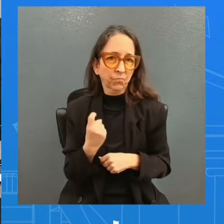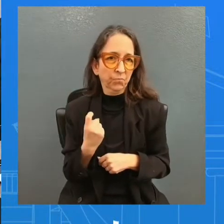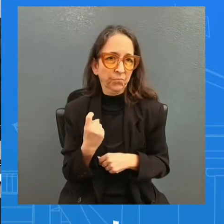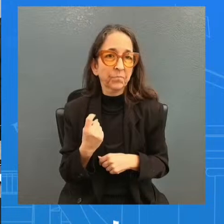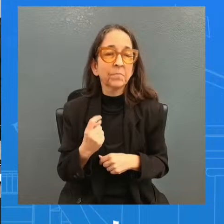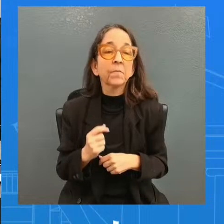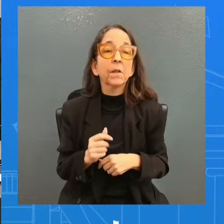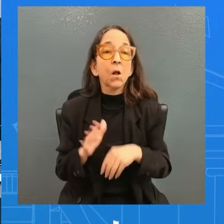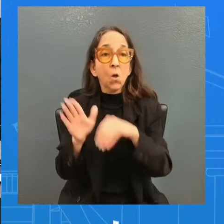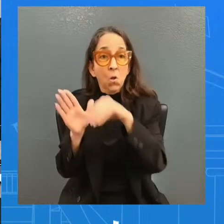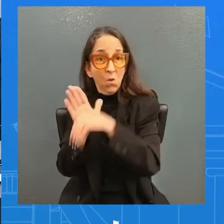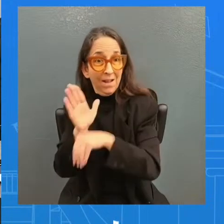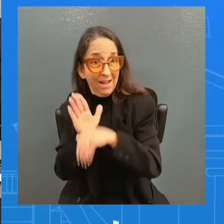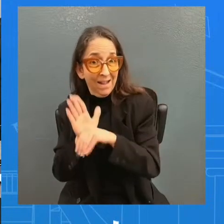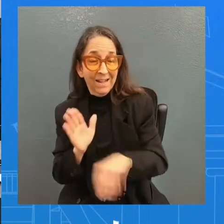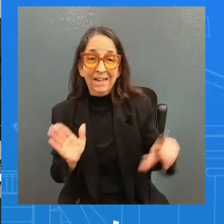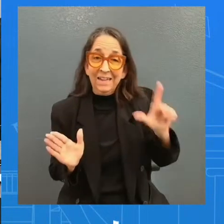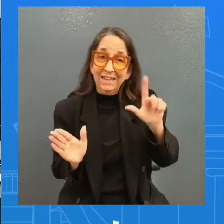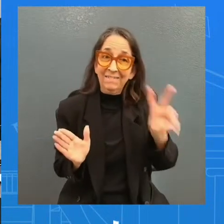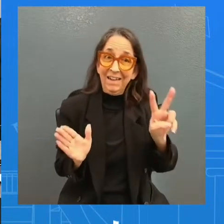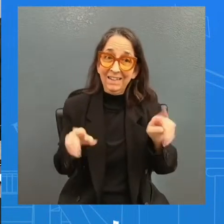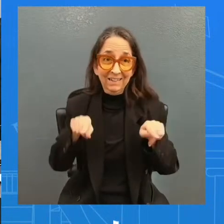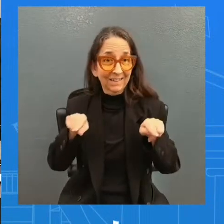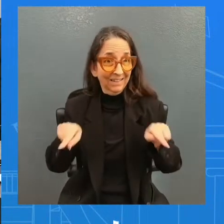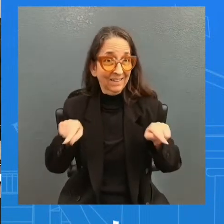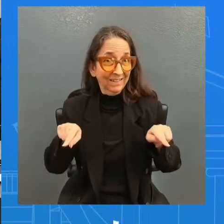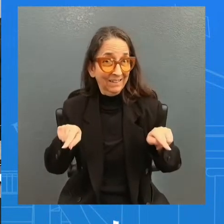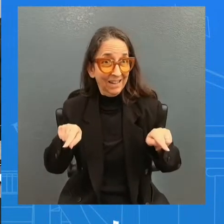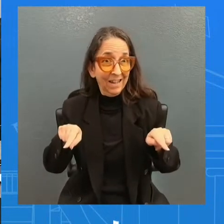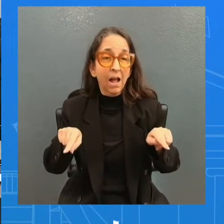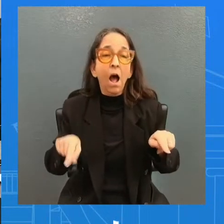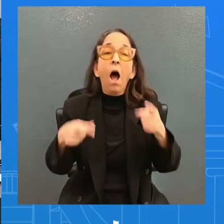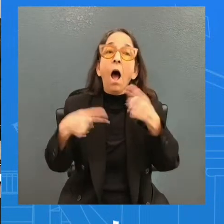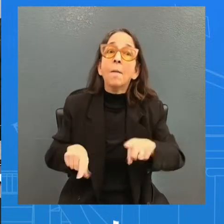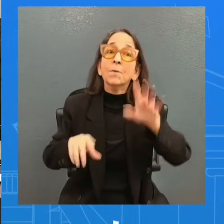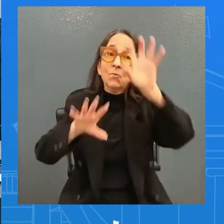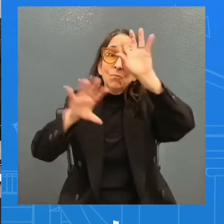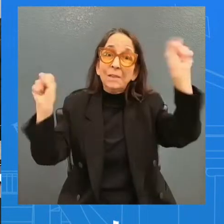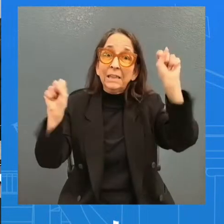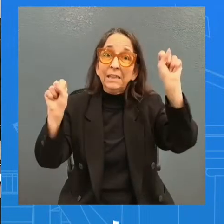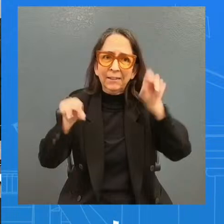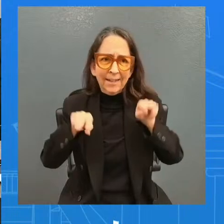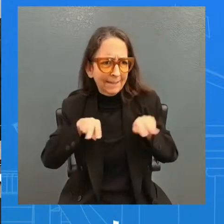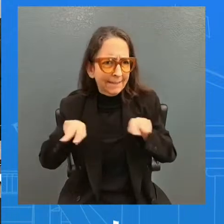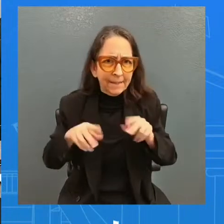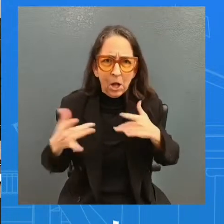about security surrounding the certification of the vote, the Carter funeral next week here in Washington,